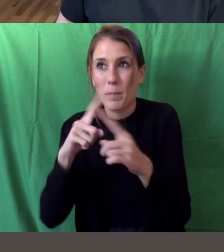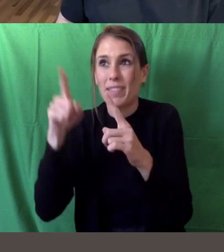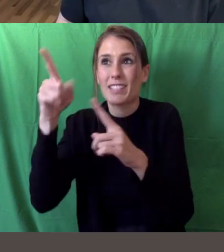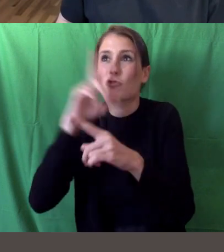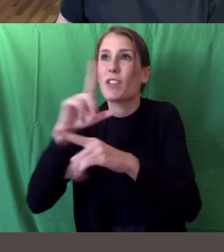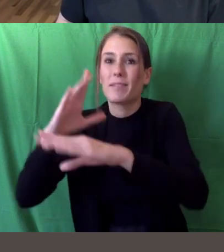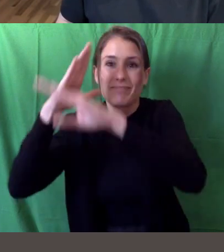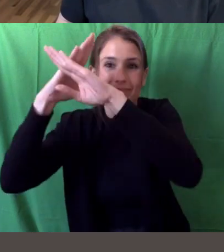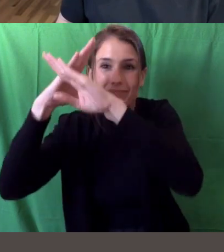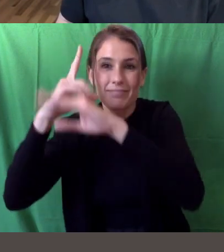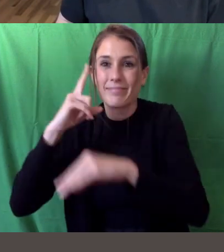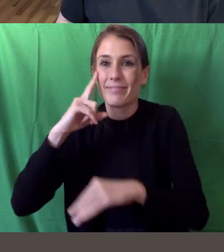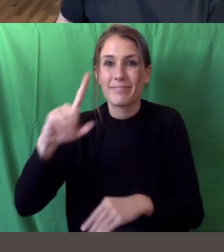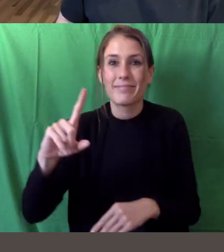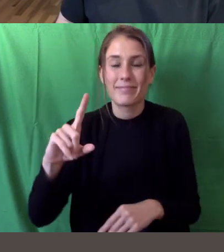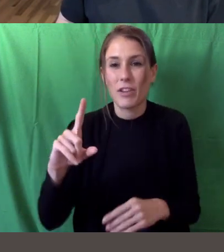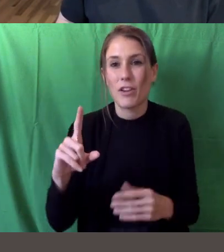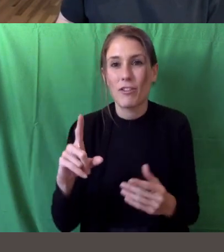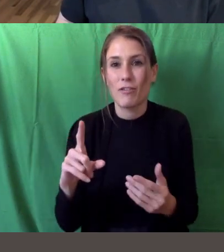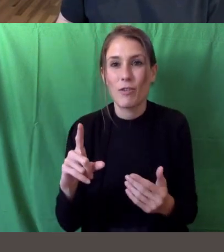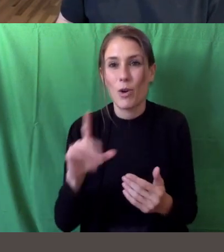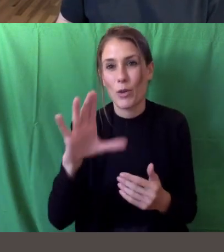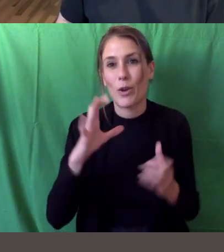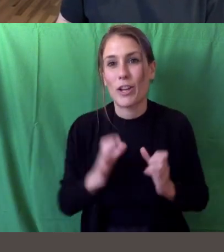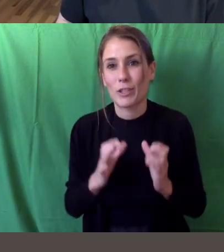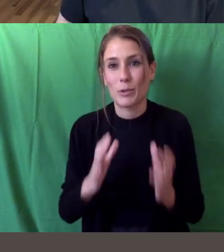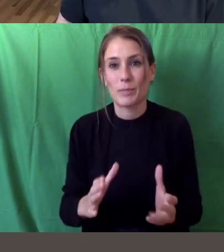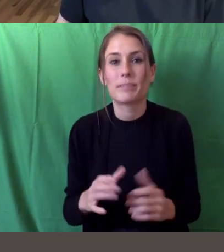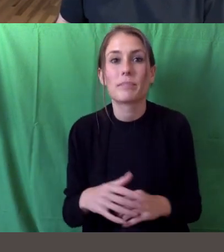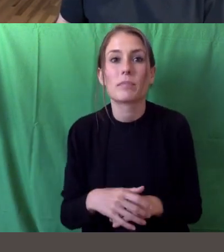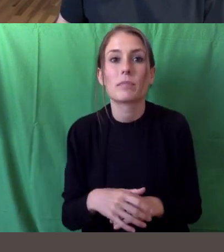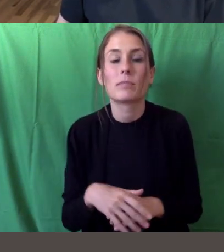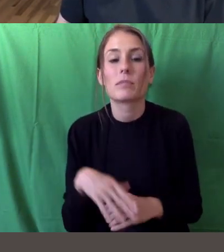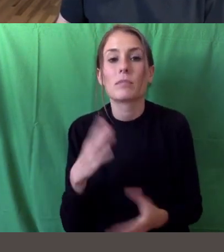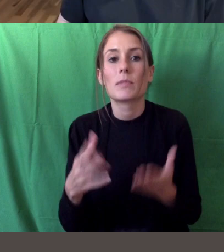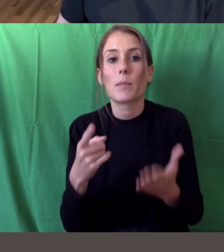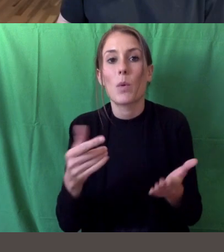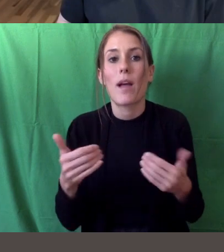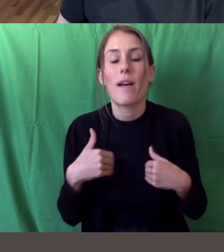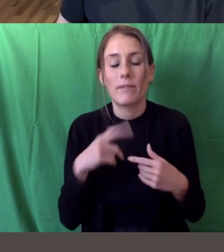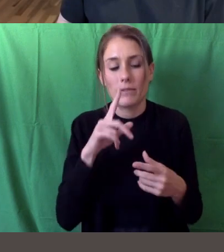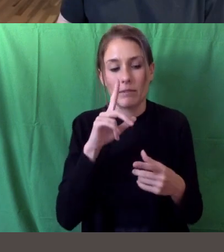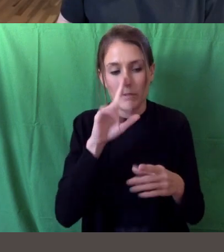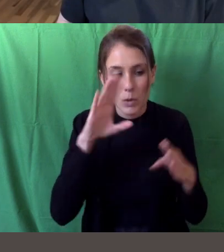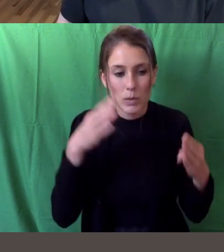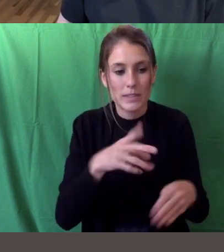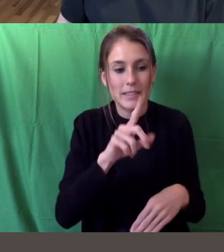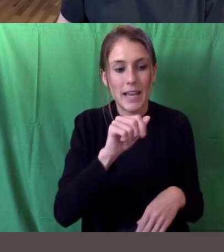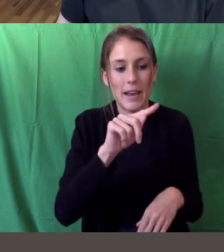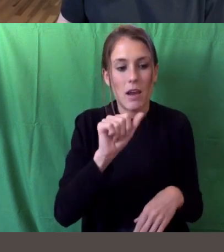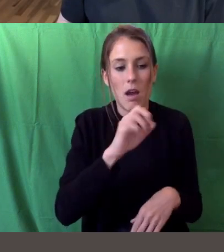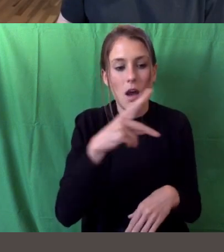and B is some solution for your customers. Sometimes you might have a dedicated DevOps engineer or someone in charge of thinking through